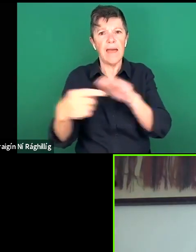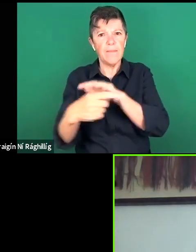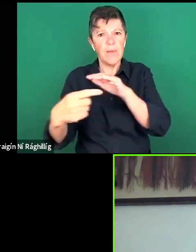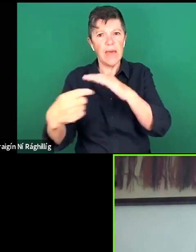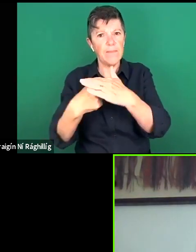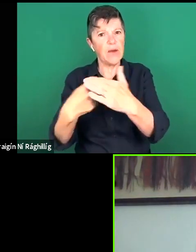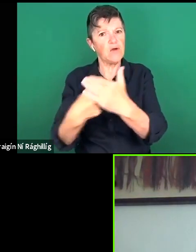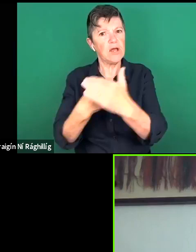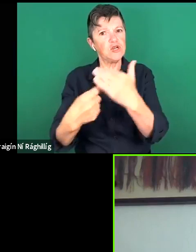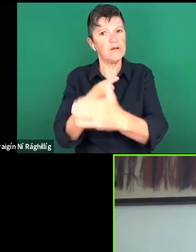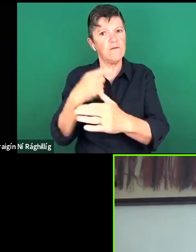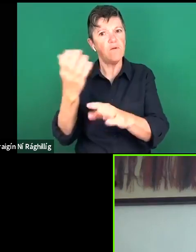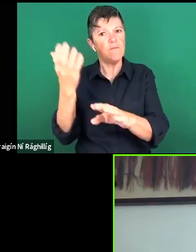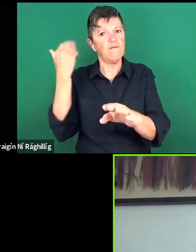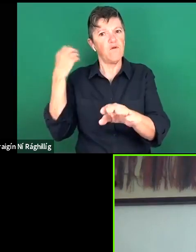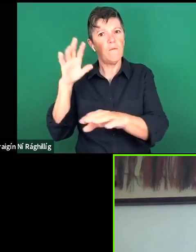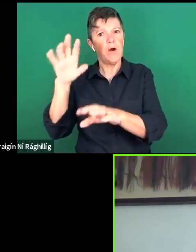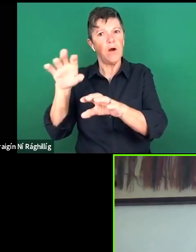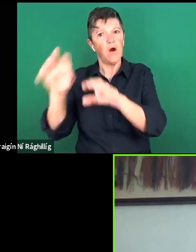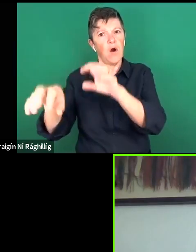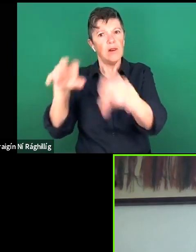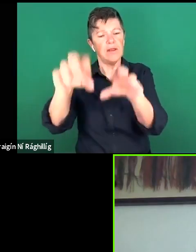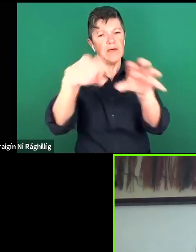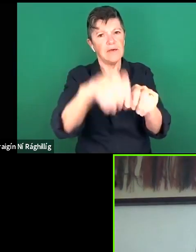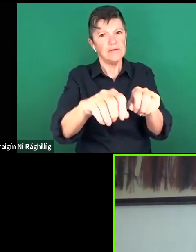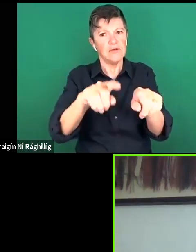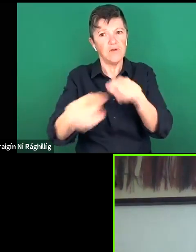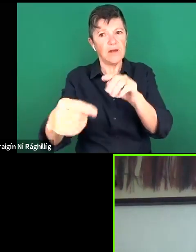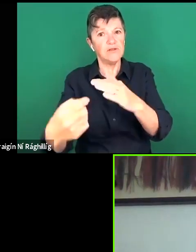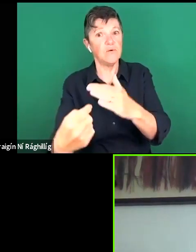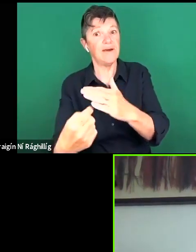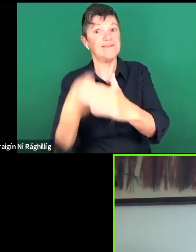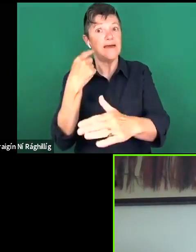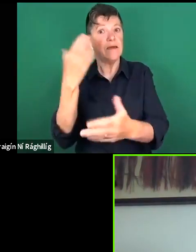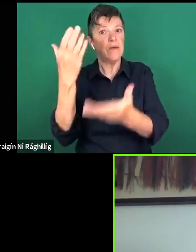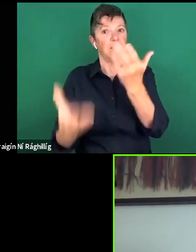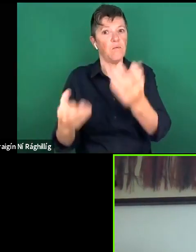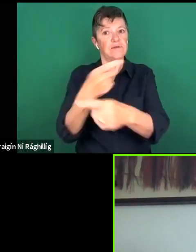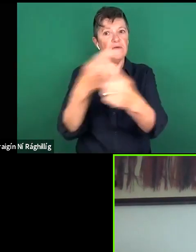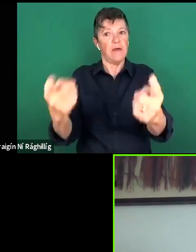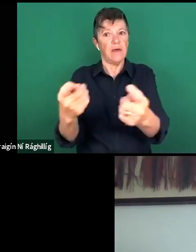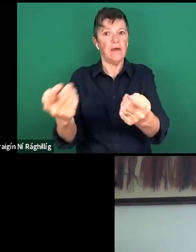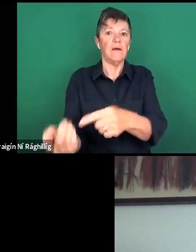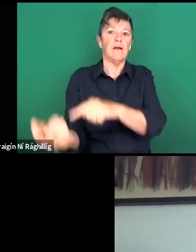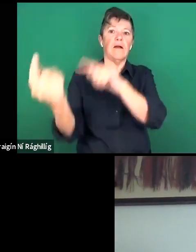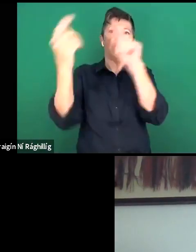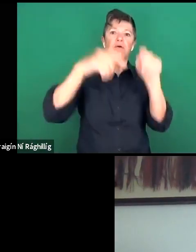form of empire an empire of conquest and extraction is an